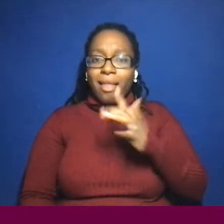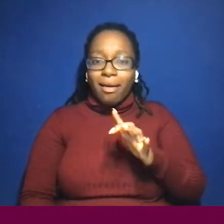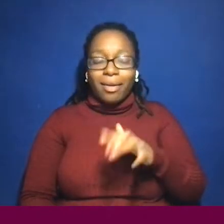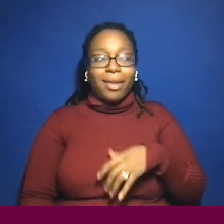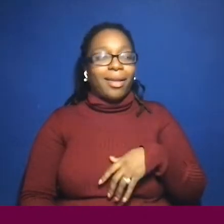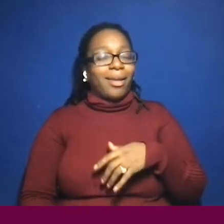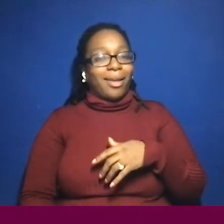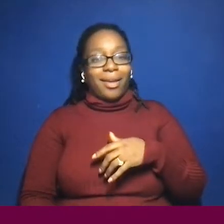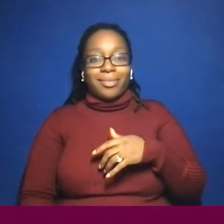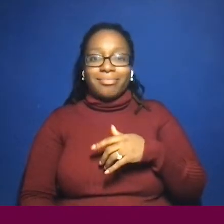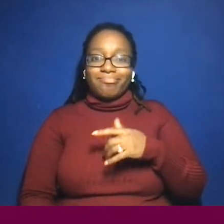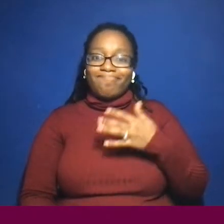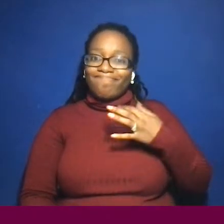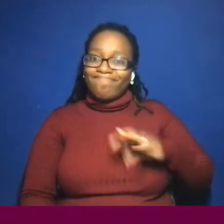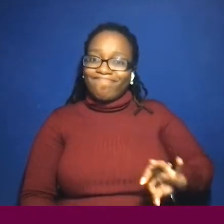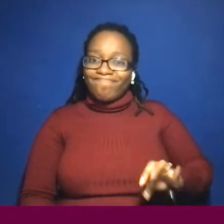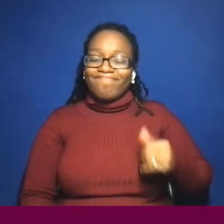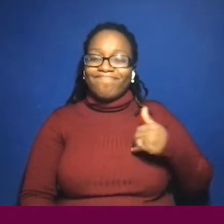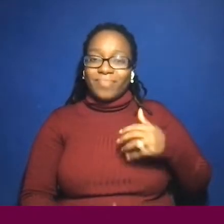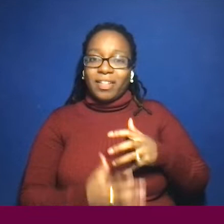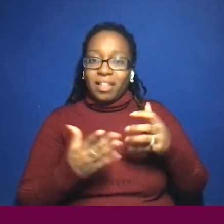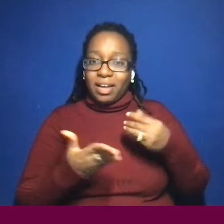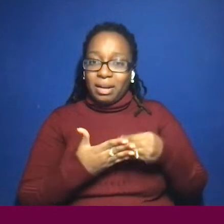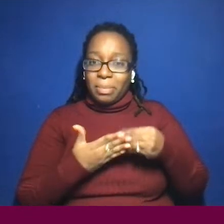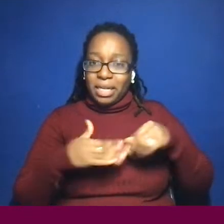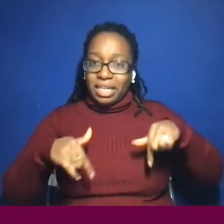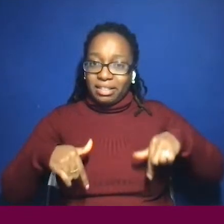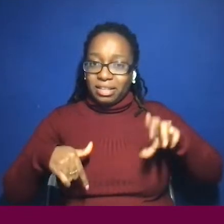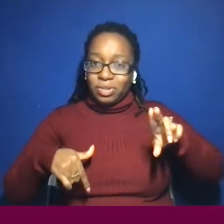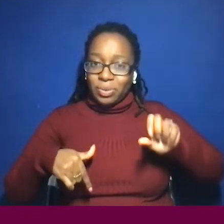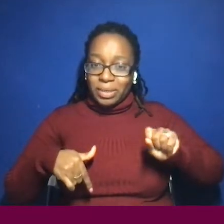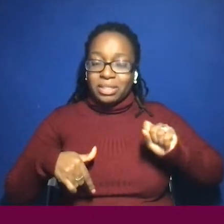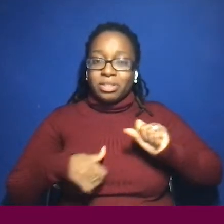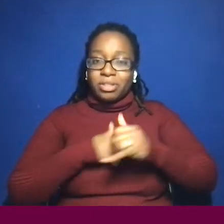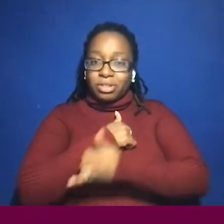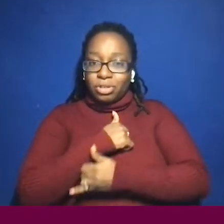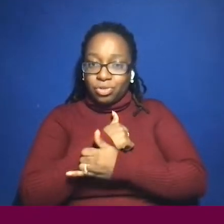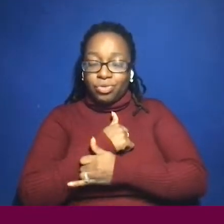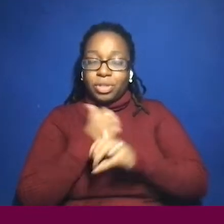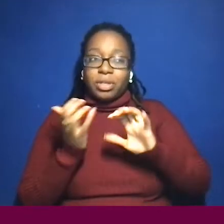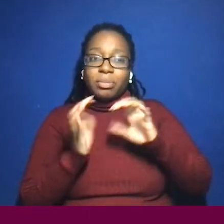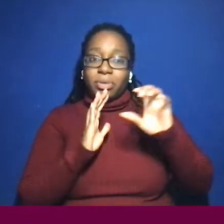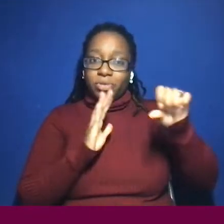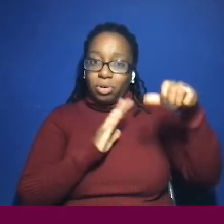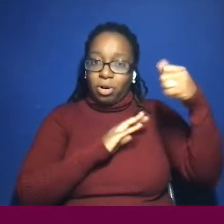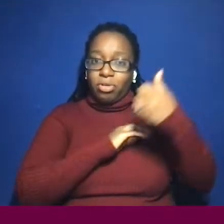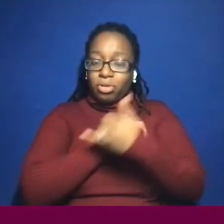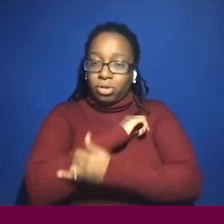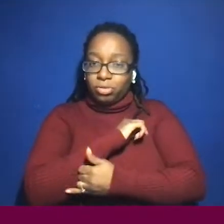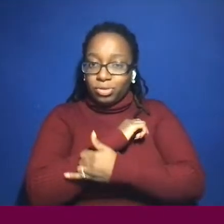a lot of money in this country compared to other countries and a lot of advanced technology in